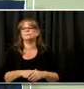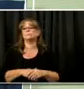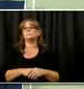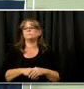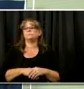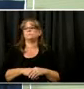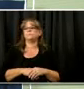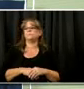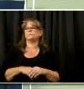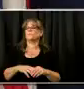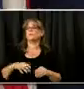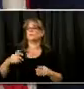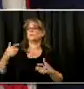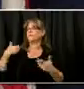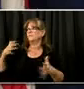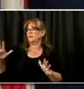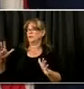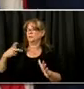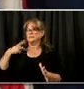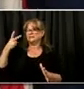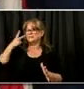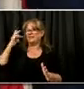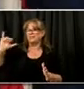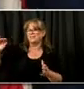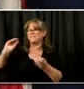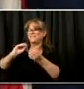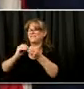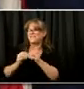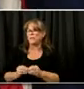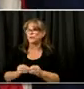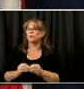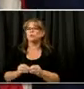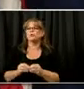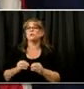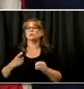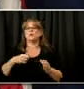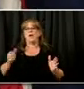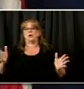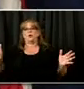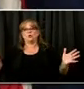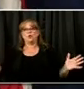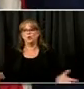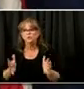and so we’re just really want to encourage all of our parents to enroll and attend and engage